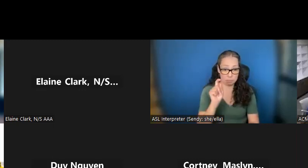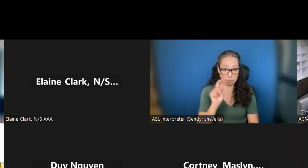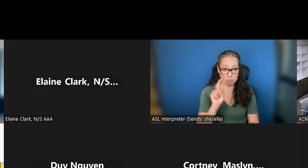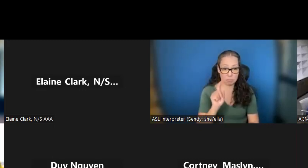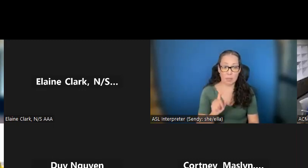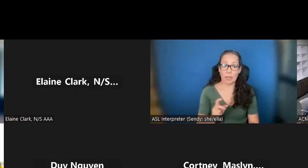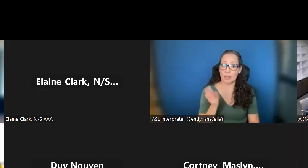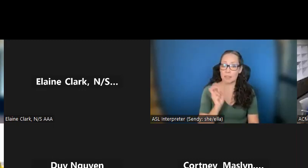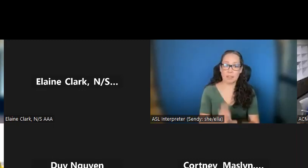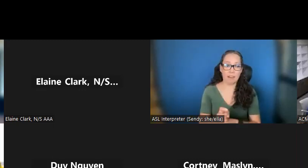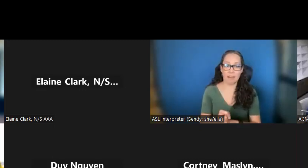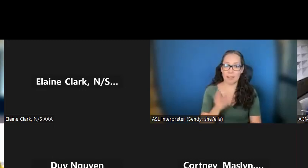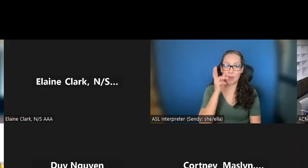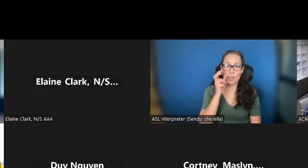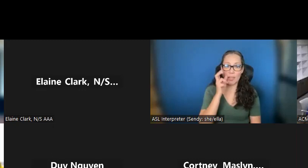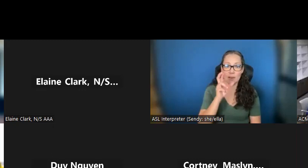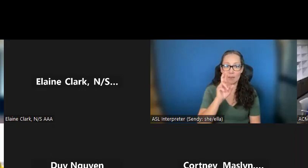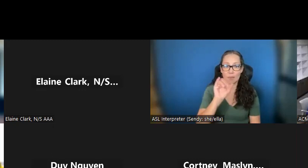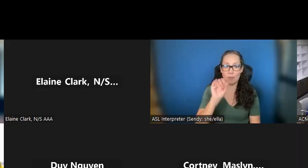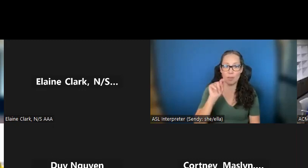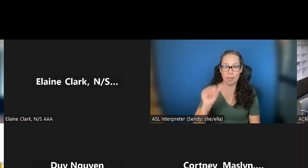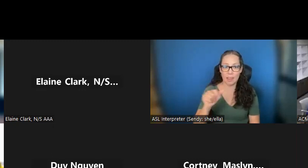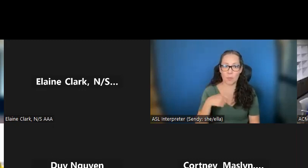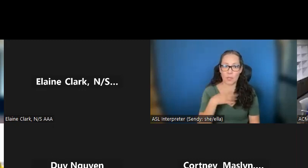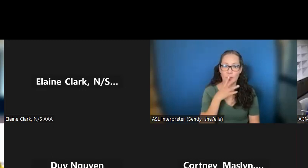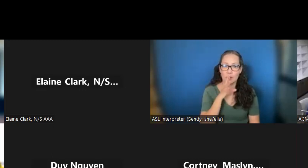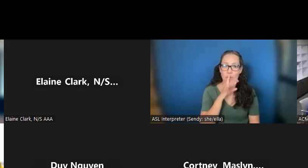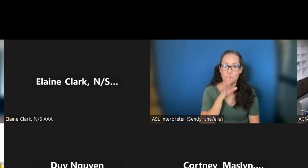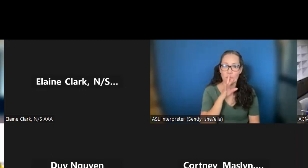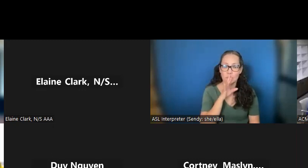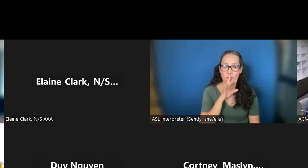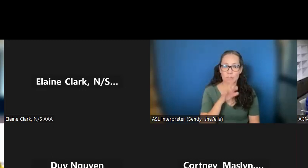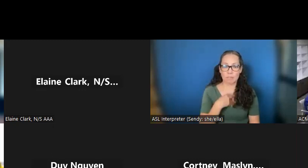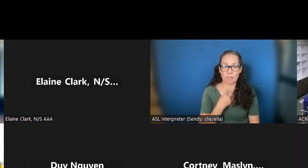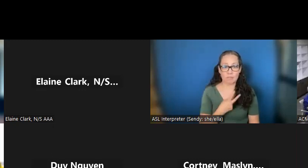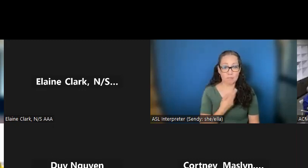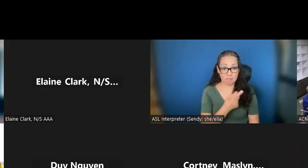to hear Rita when she says something so if if Rita if you're talking and you want us to hear